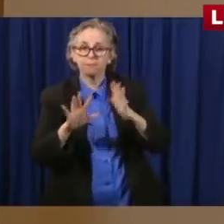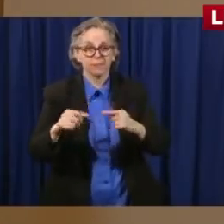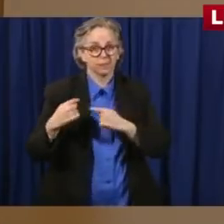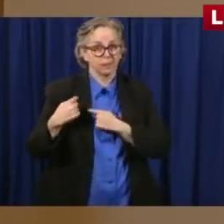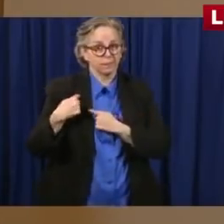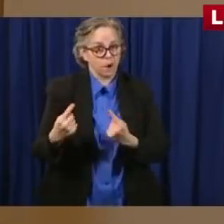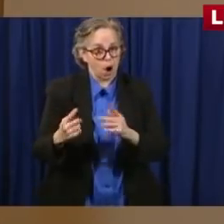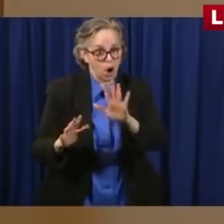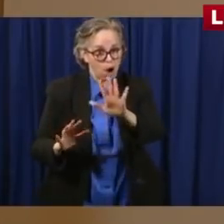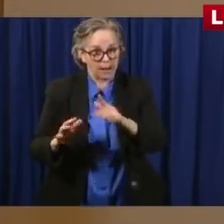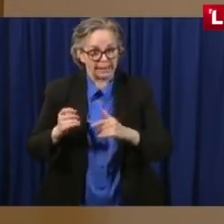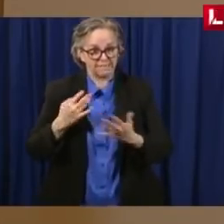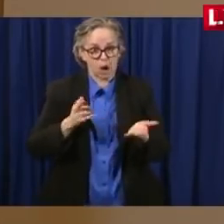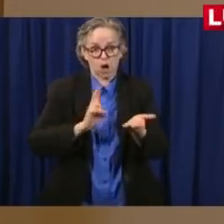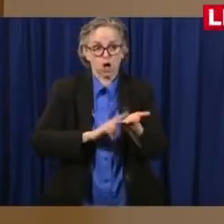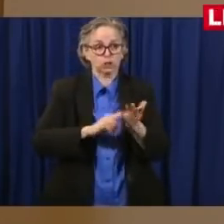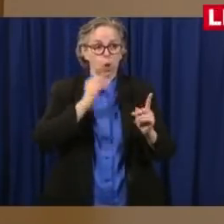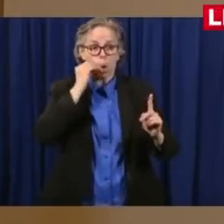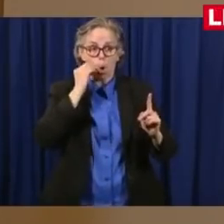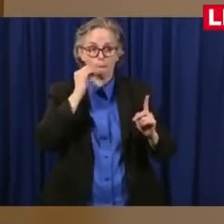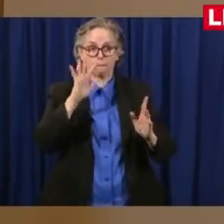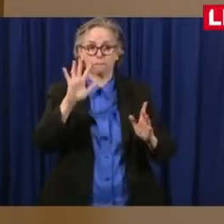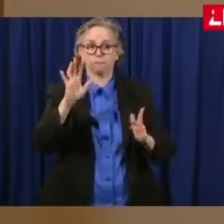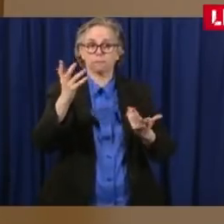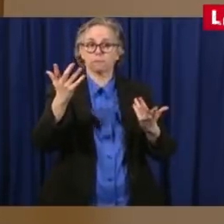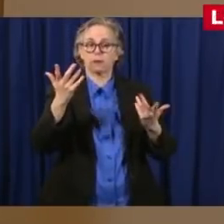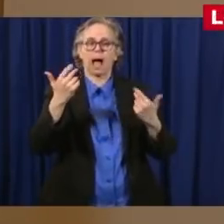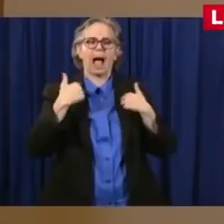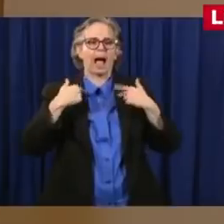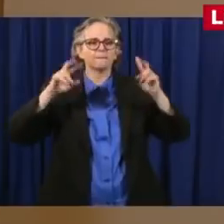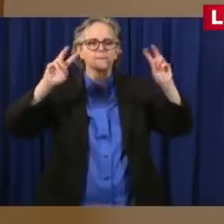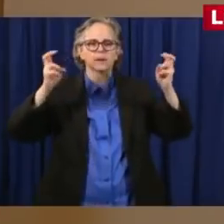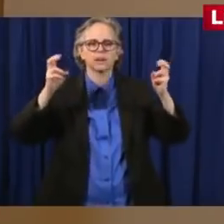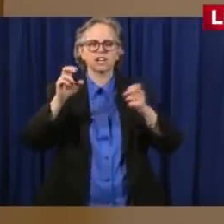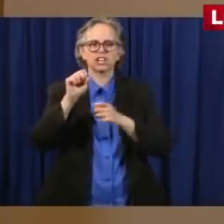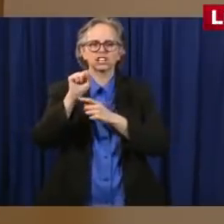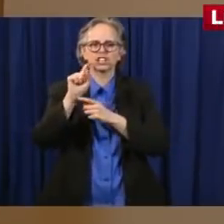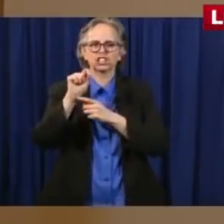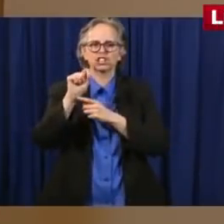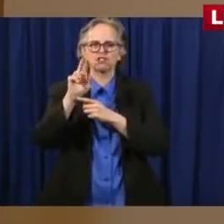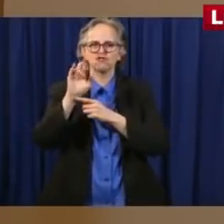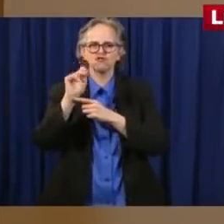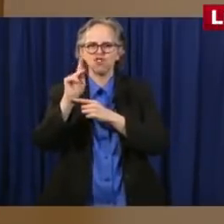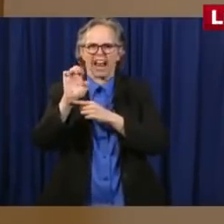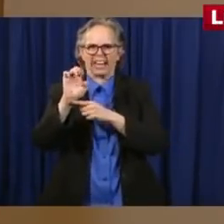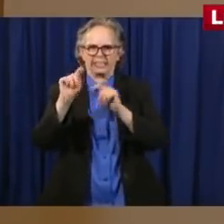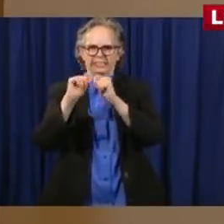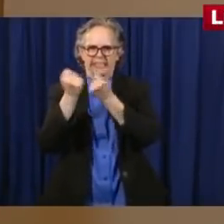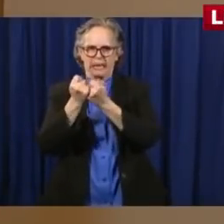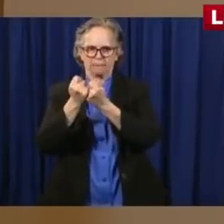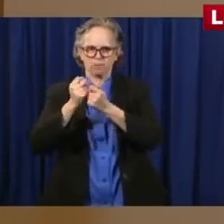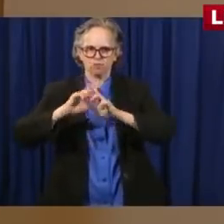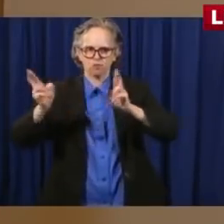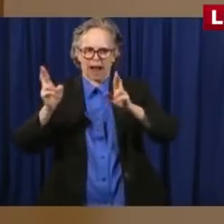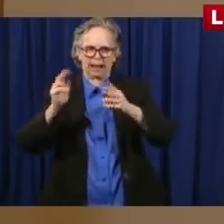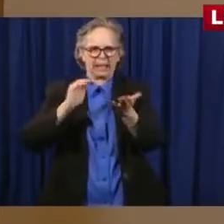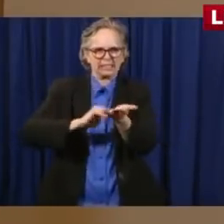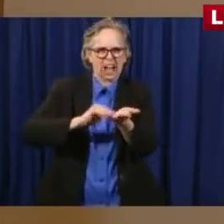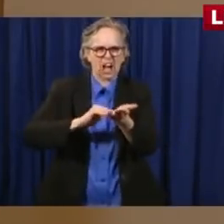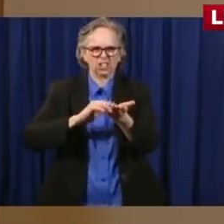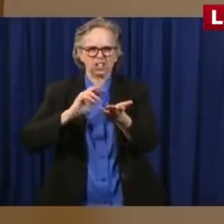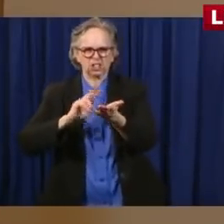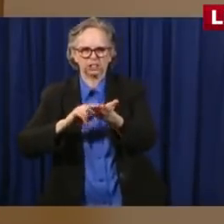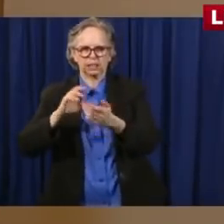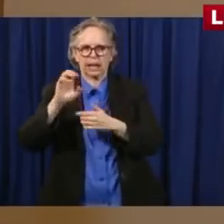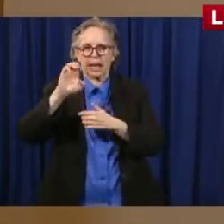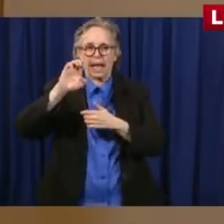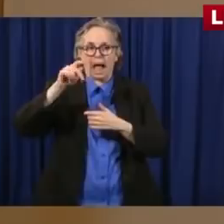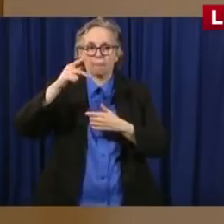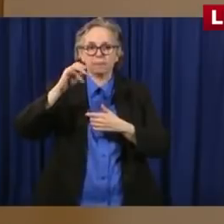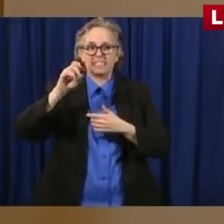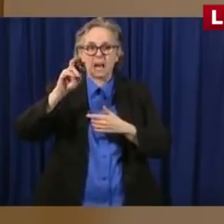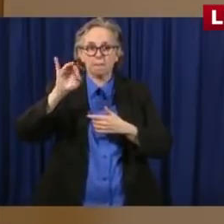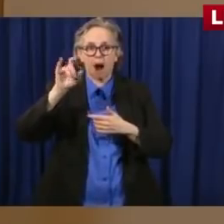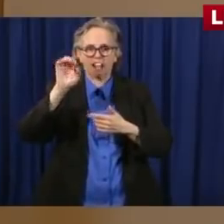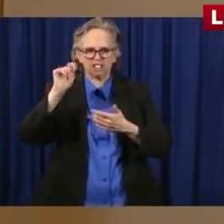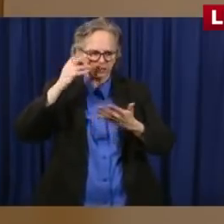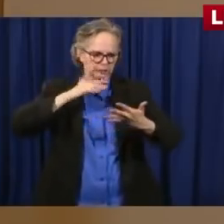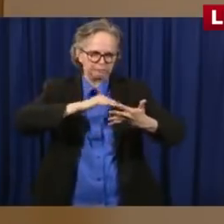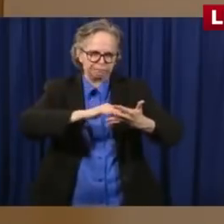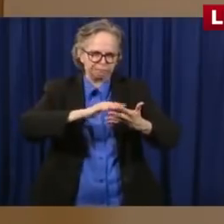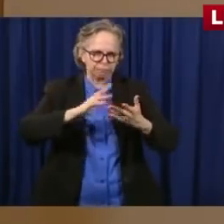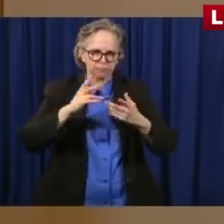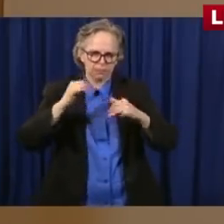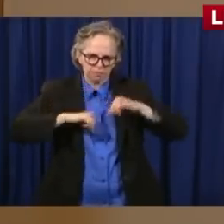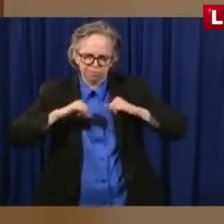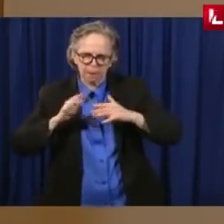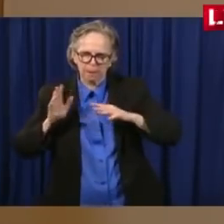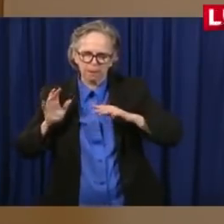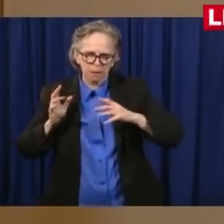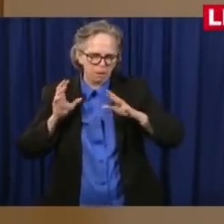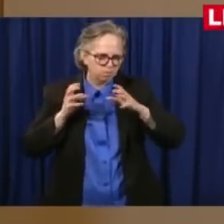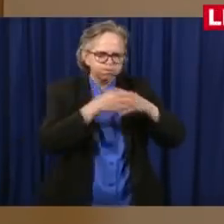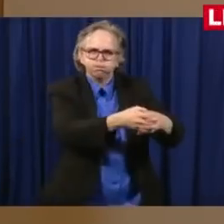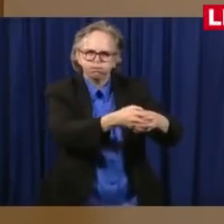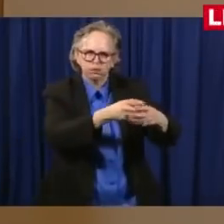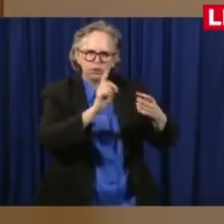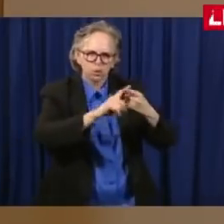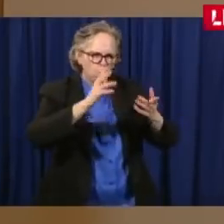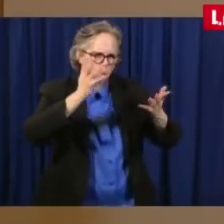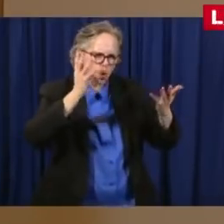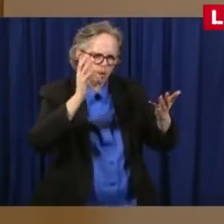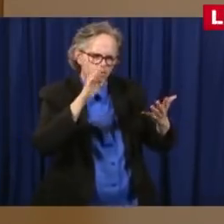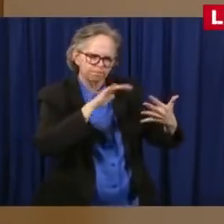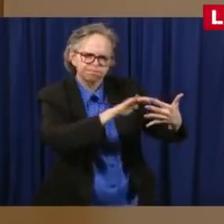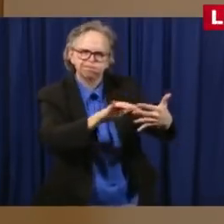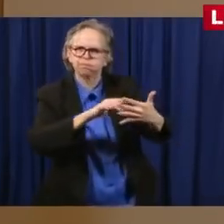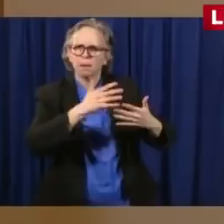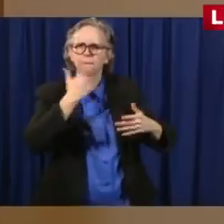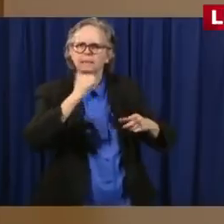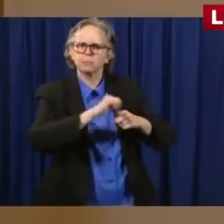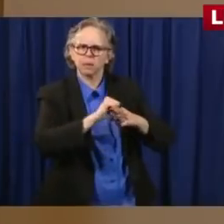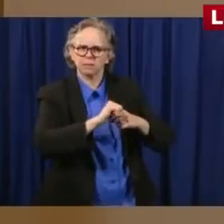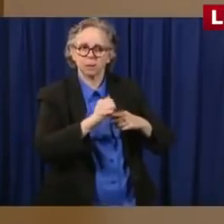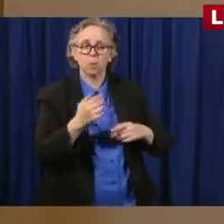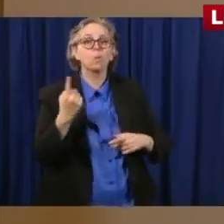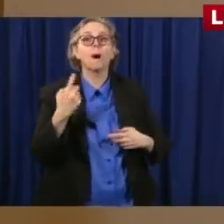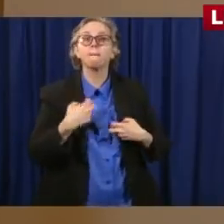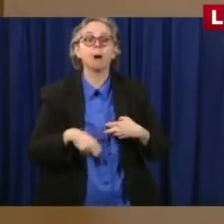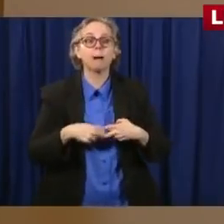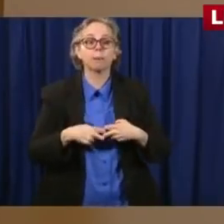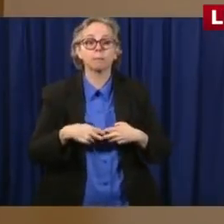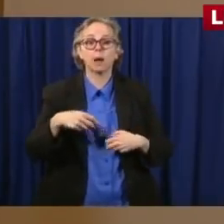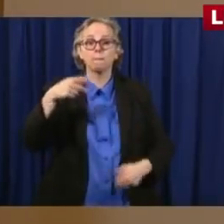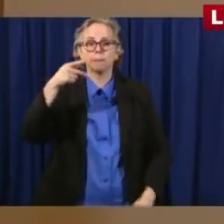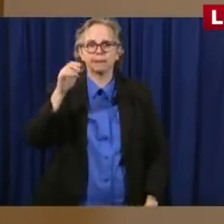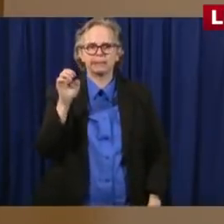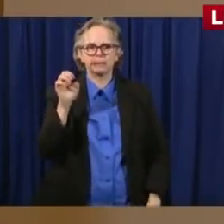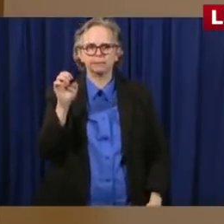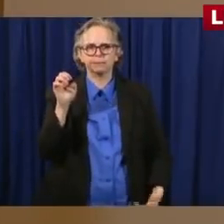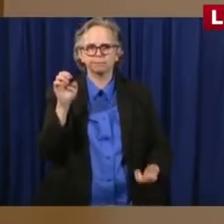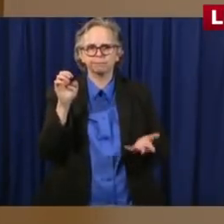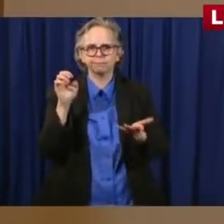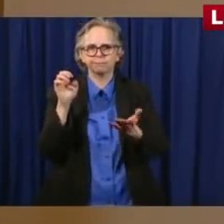WHAT WE HAVE BEEN ABLE TO DO, WHEN WE ARE PPROACHED BY A LOCAL HEALTH DEPARTMENT, WE TAKE OUR DOCTORS ALONGSIDE THE TEAM AND WALK THEM THROUGH THE BEST PRACTICES.